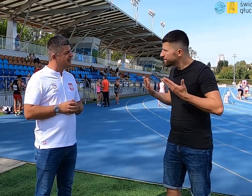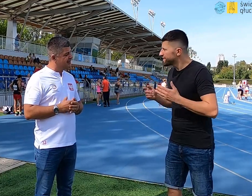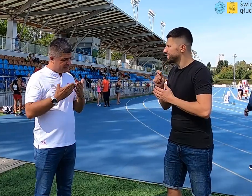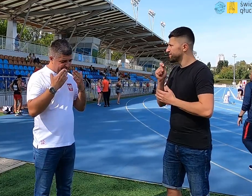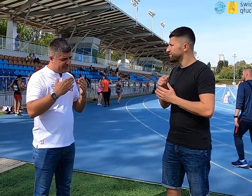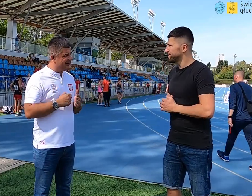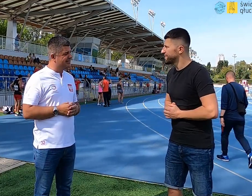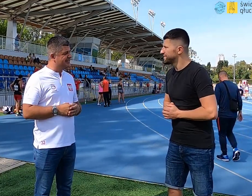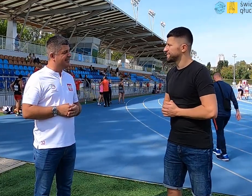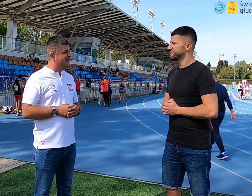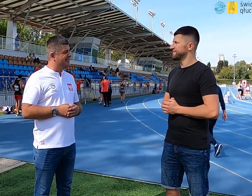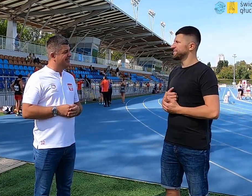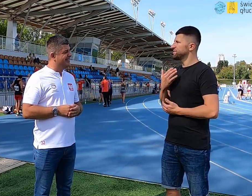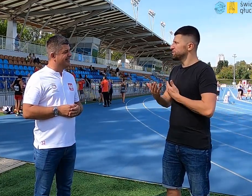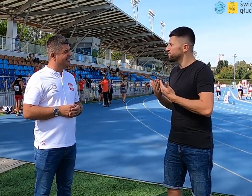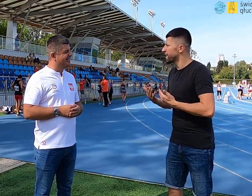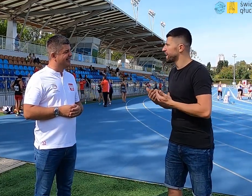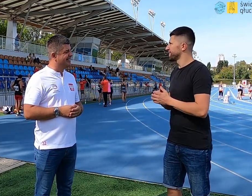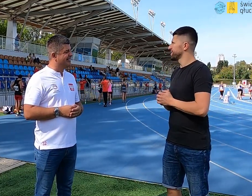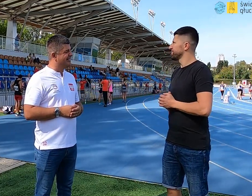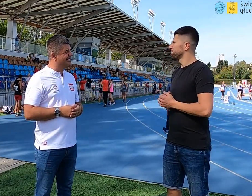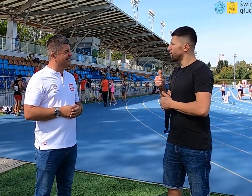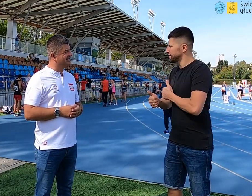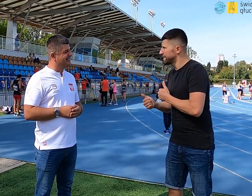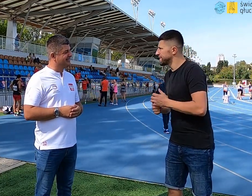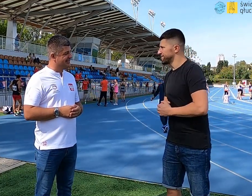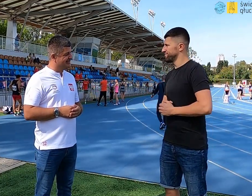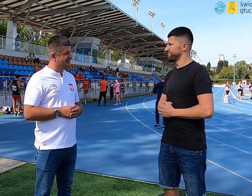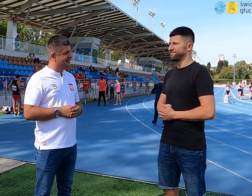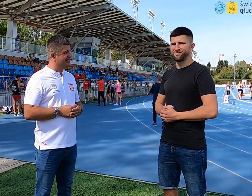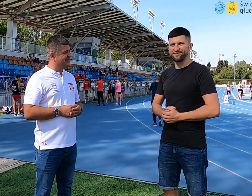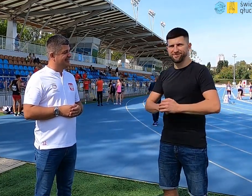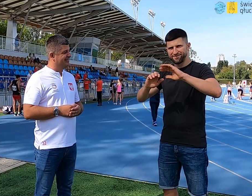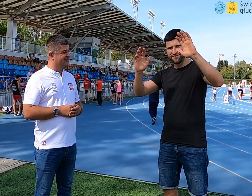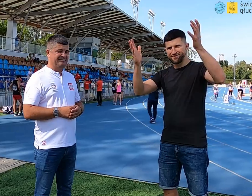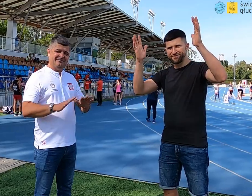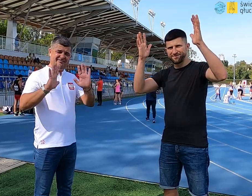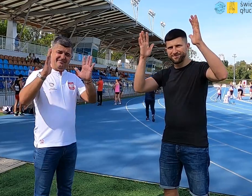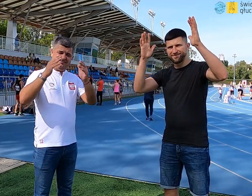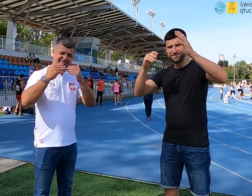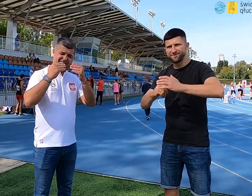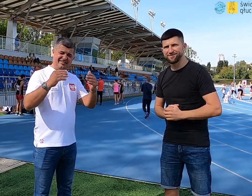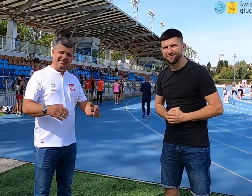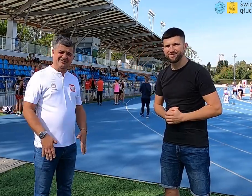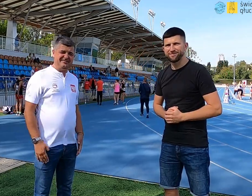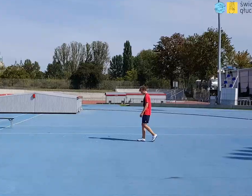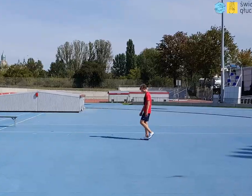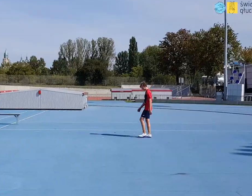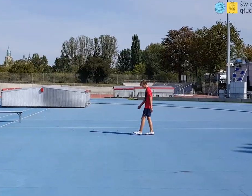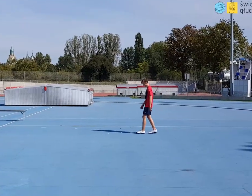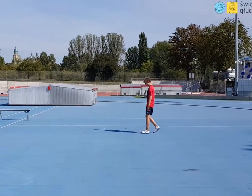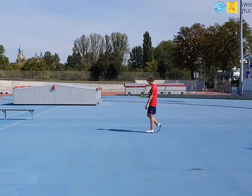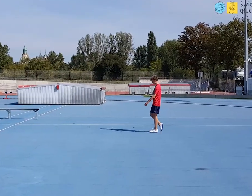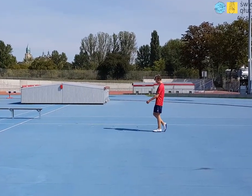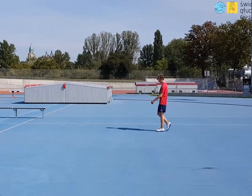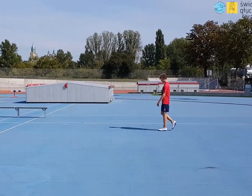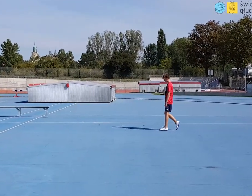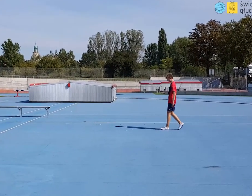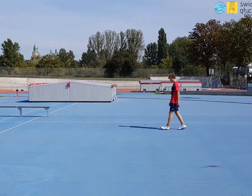Maciek: Thank you for the interview!